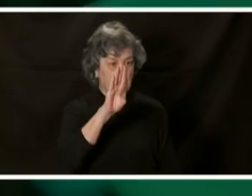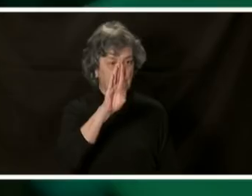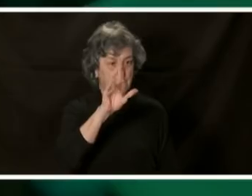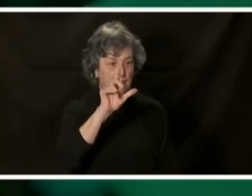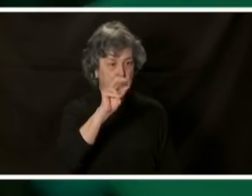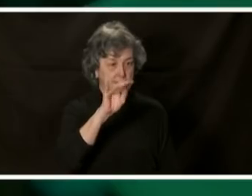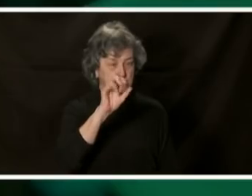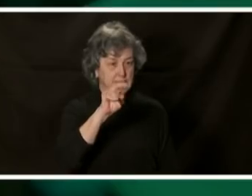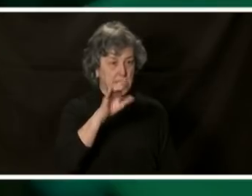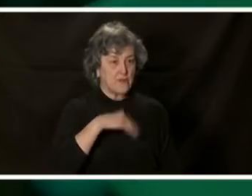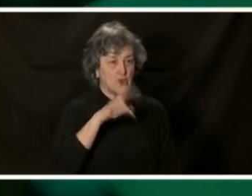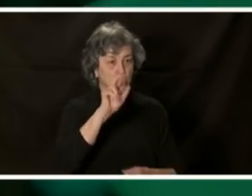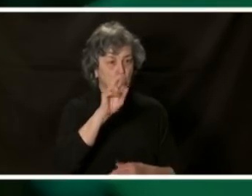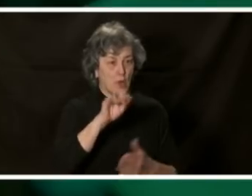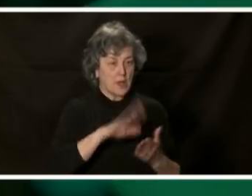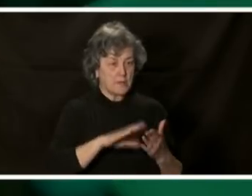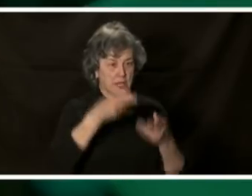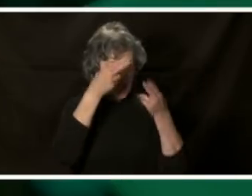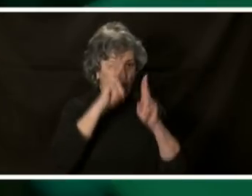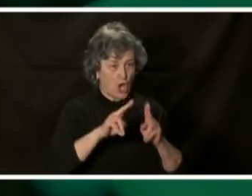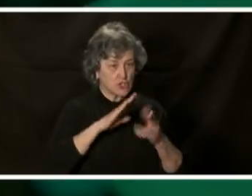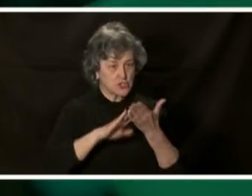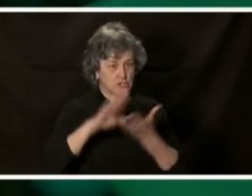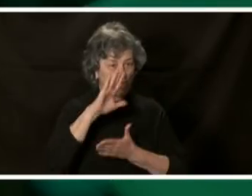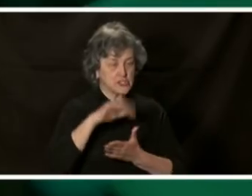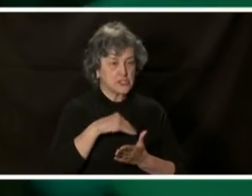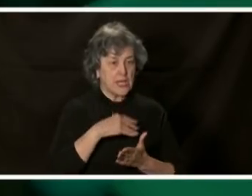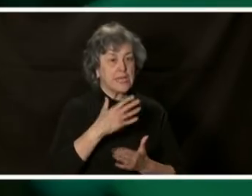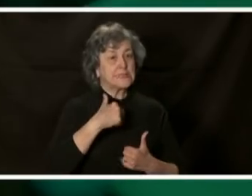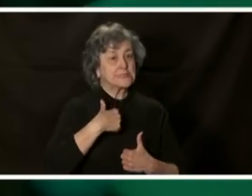IT IS MY PLEASURE TO WISH YOU CONGRATULATIONS ON YOUR GRADUATION FROM UAB.